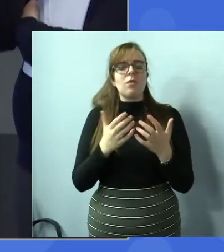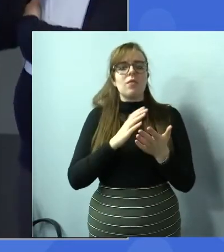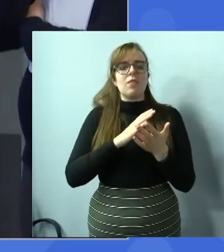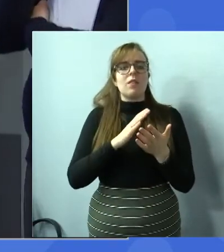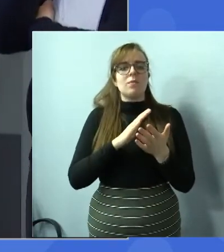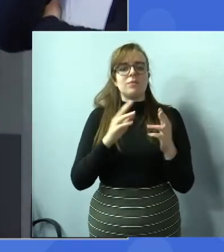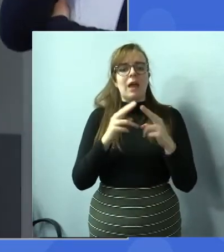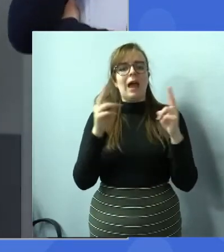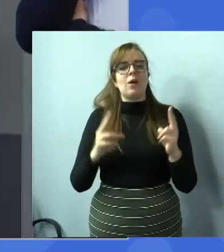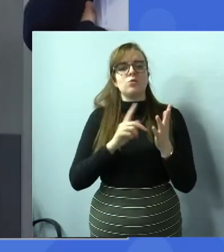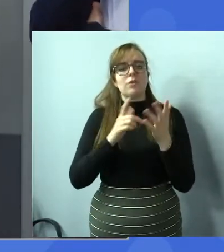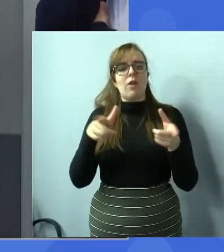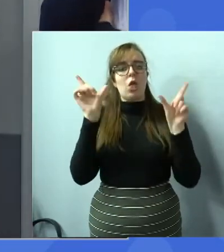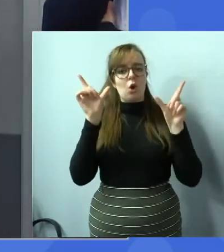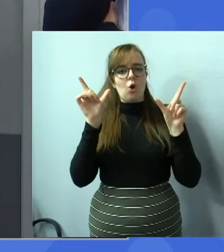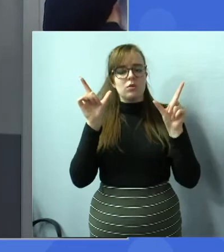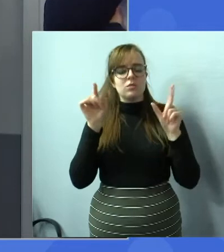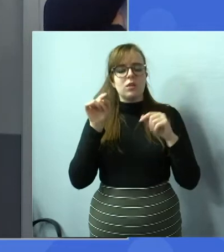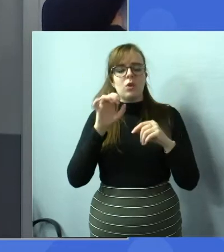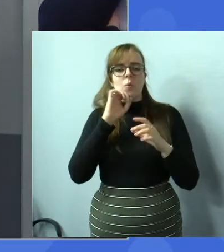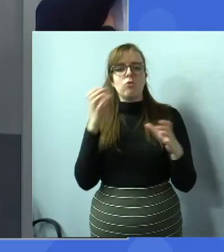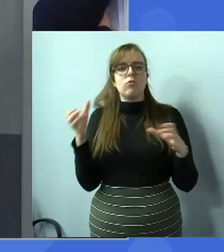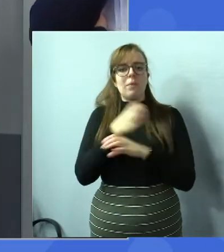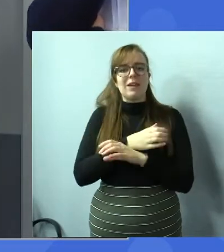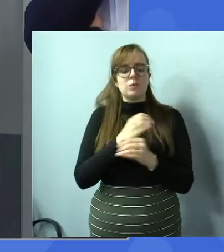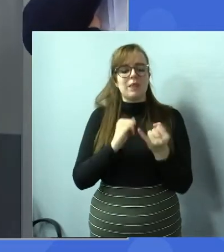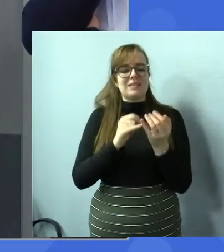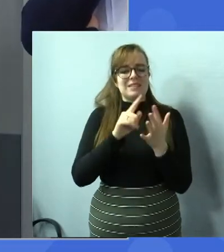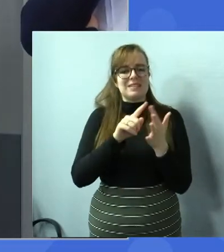something that they call a Senate of the nations and regions and actually there